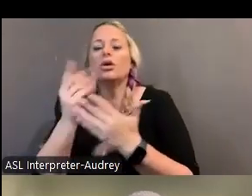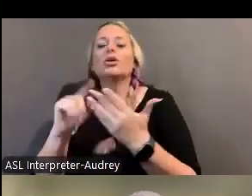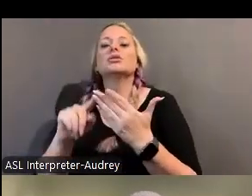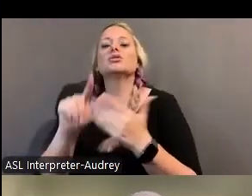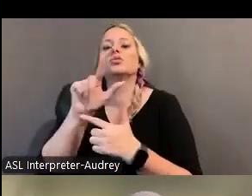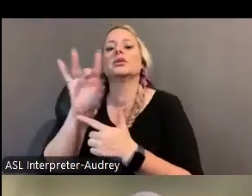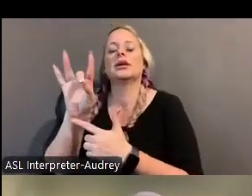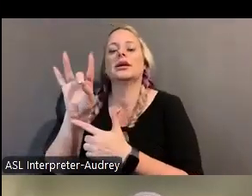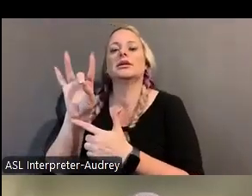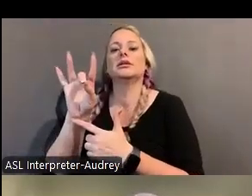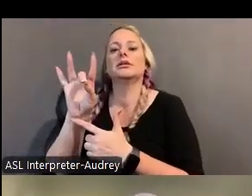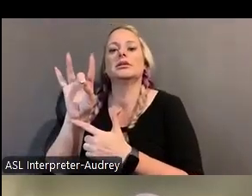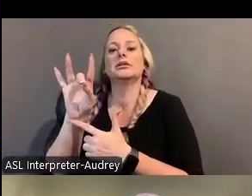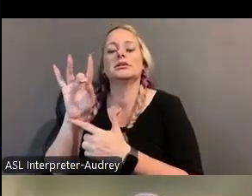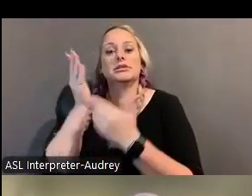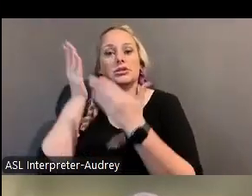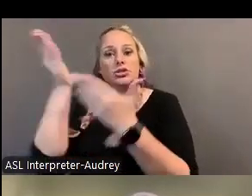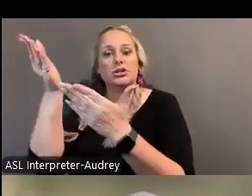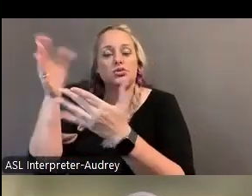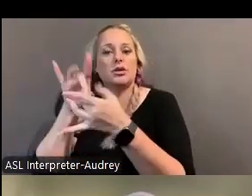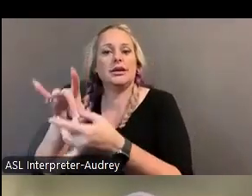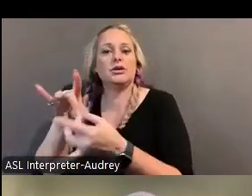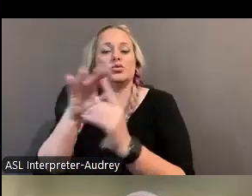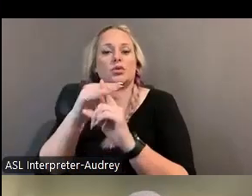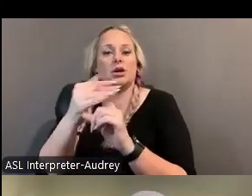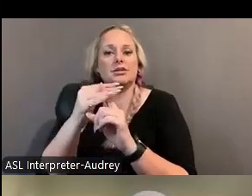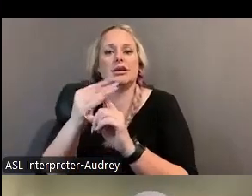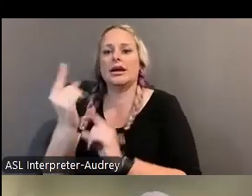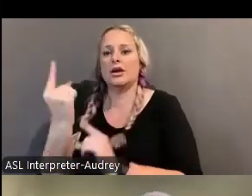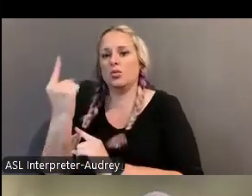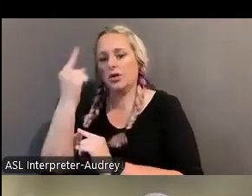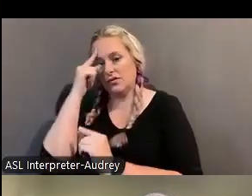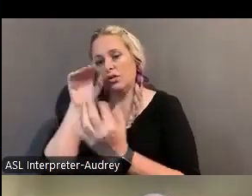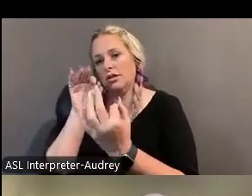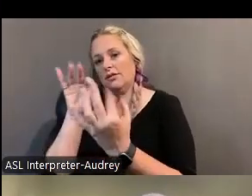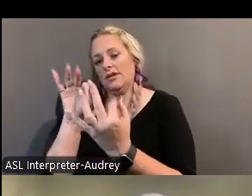itself. And just one suggested improvement for the feedback exercise for when we do it,